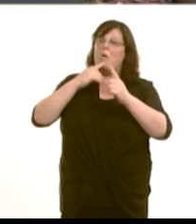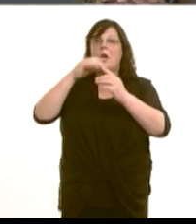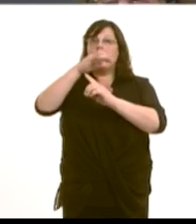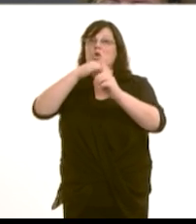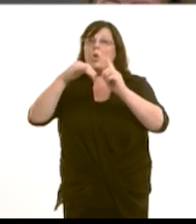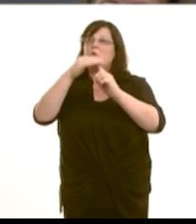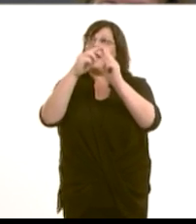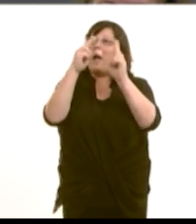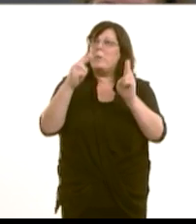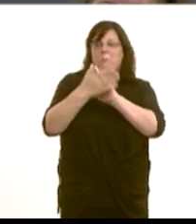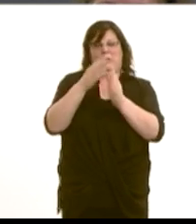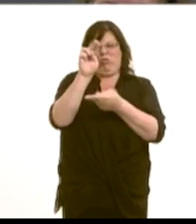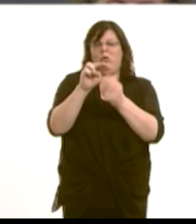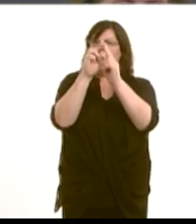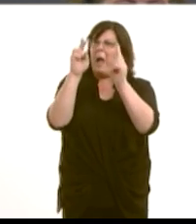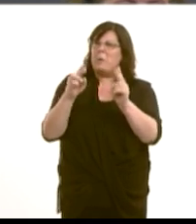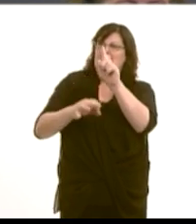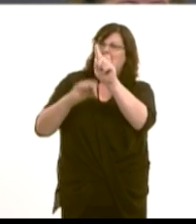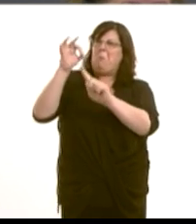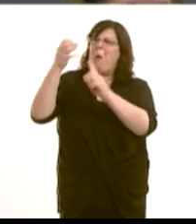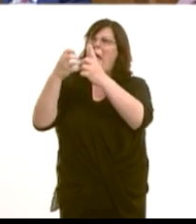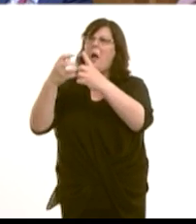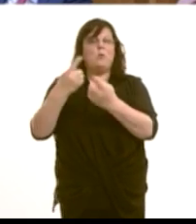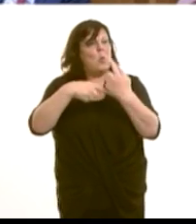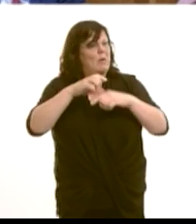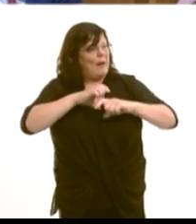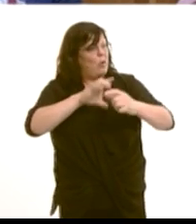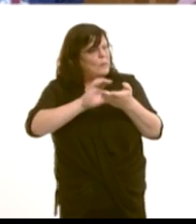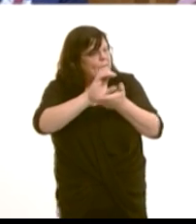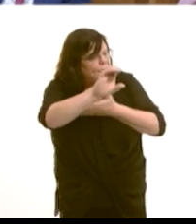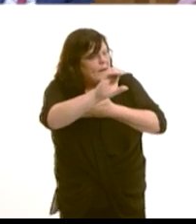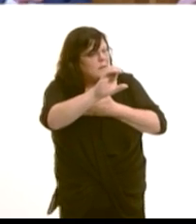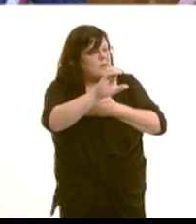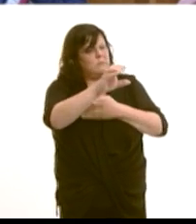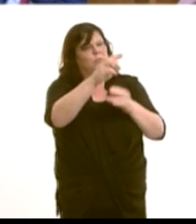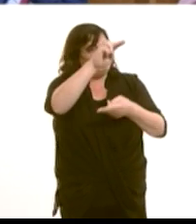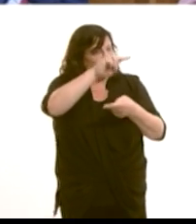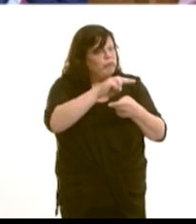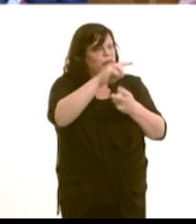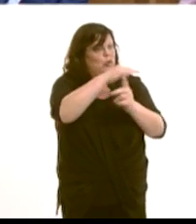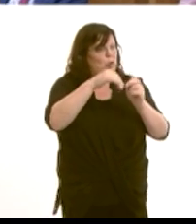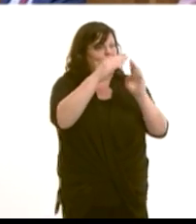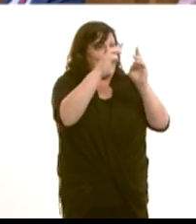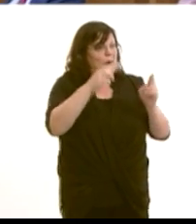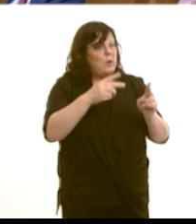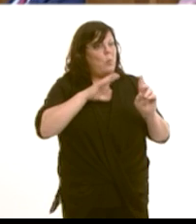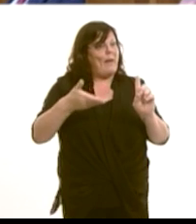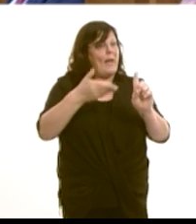Assembly term? OAQ(5)0086(FM) Carwyn Jones: We continue to invest in social housing, which will be an important element of our target of 20,000 affordable homes in